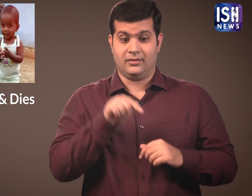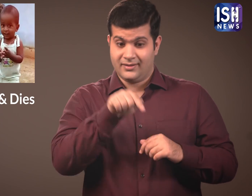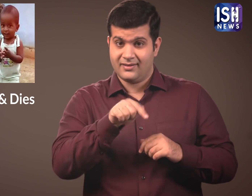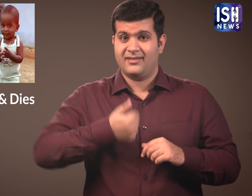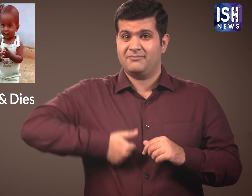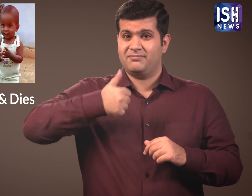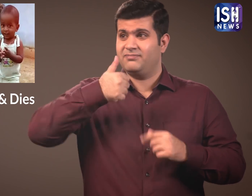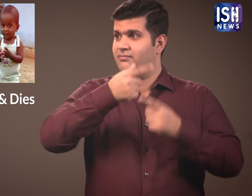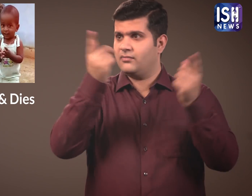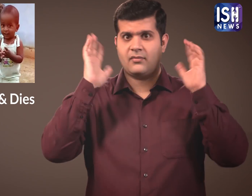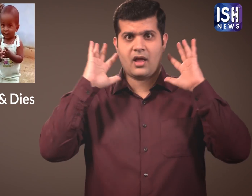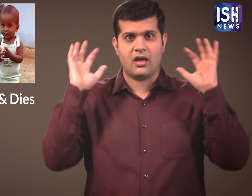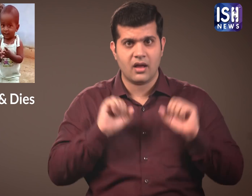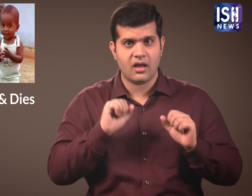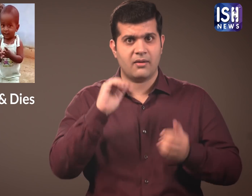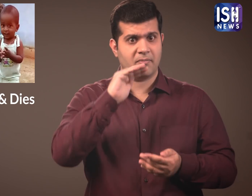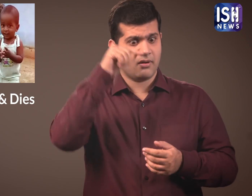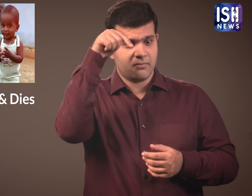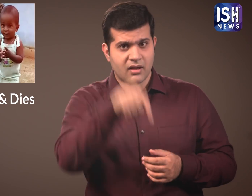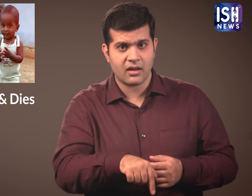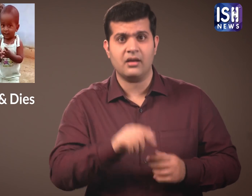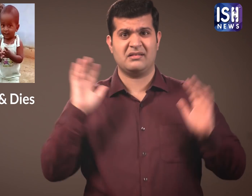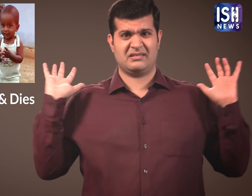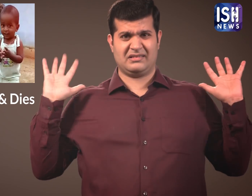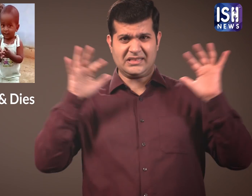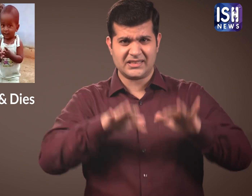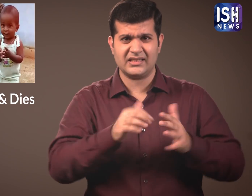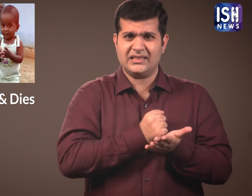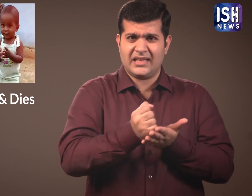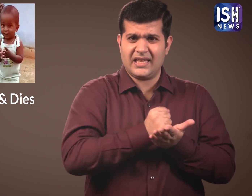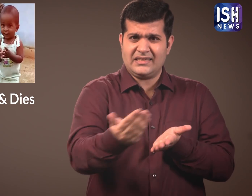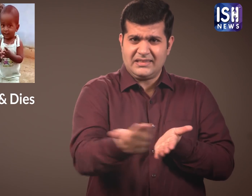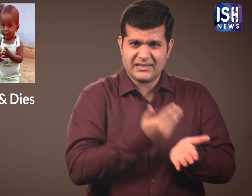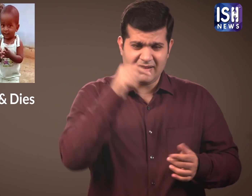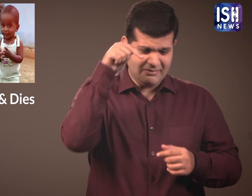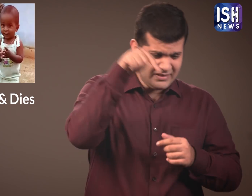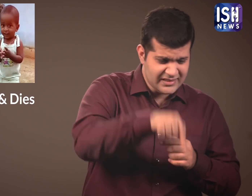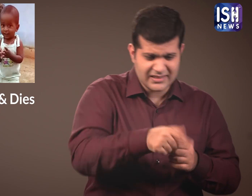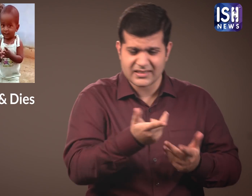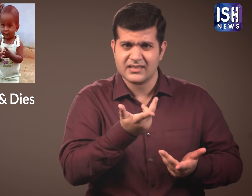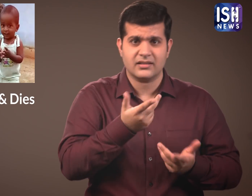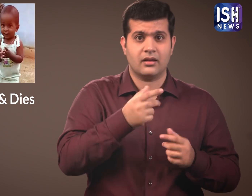When officials heard about this they tried to rescue him.